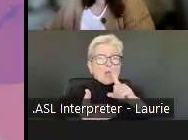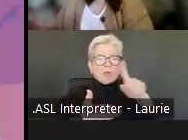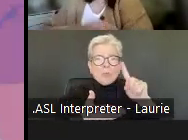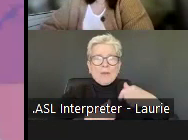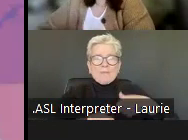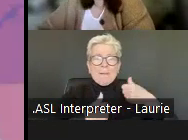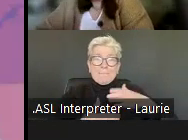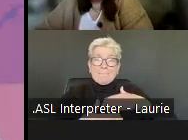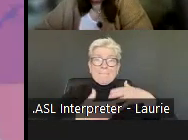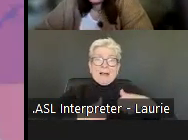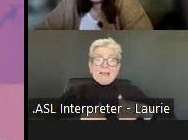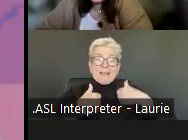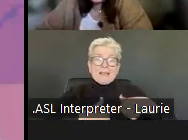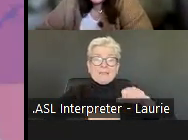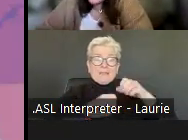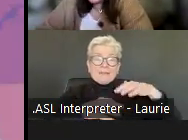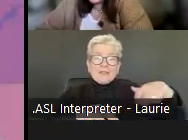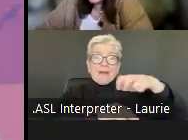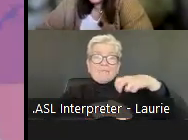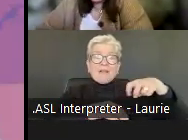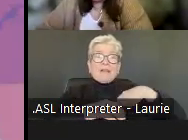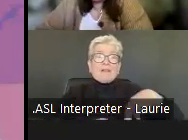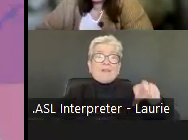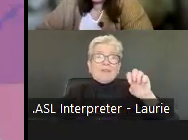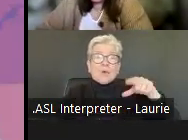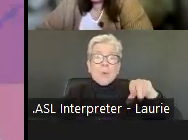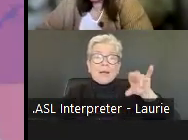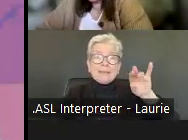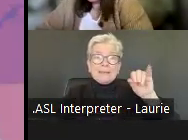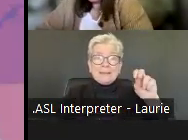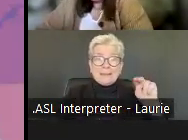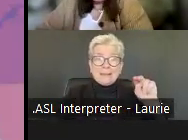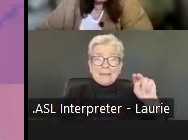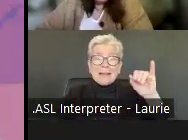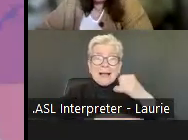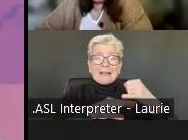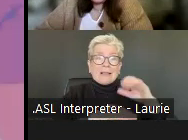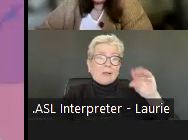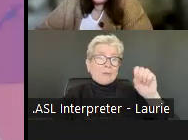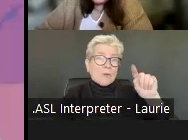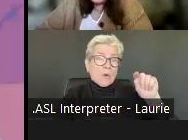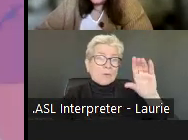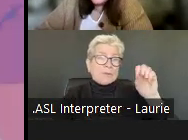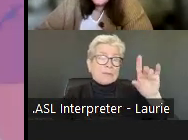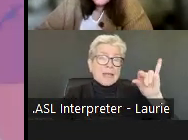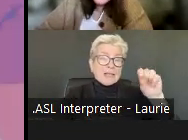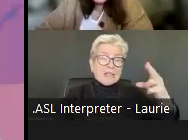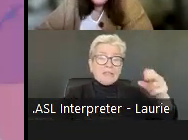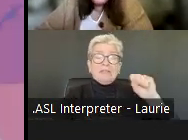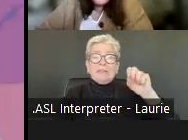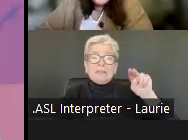mostly travel the traditional lands of the Squaxin Island, the Coast Salish and the Nisqually Tribes,